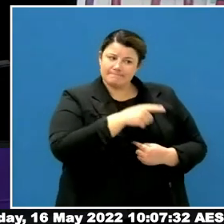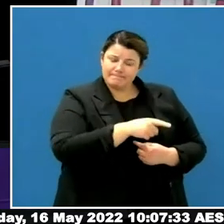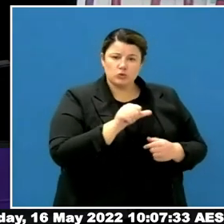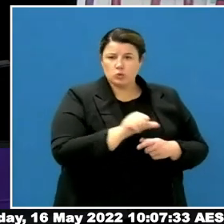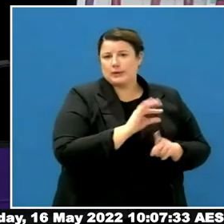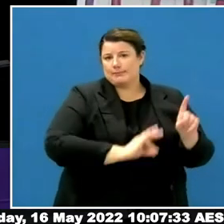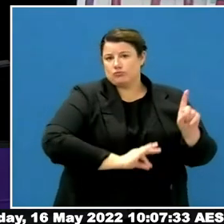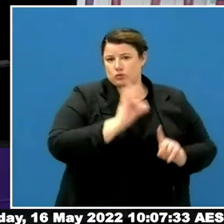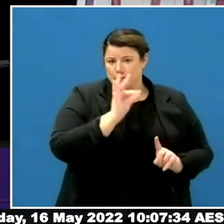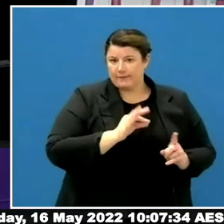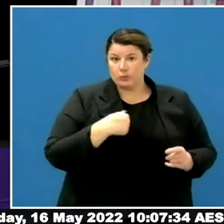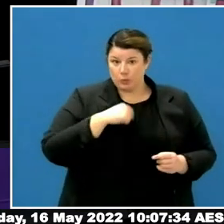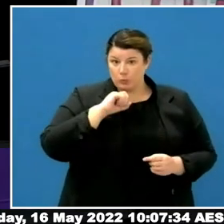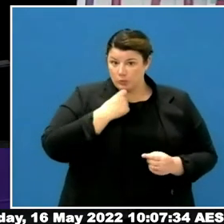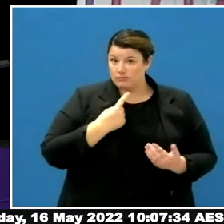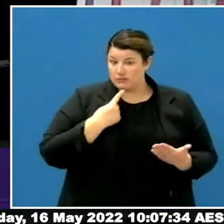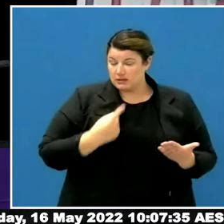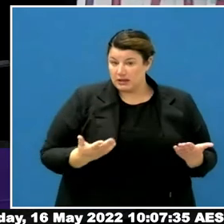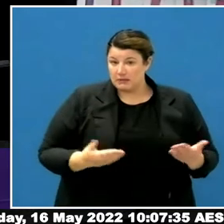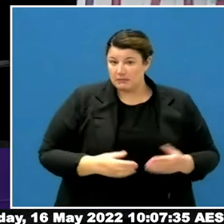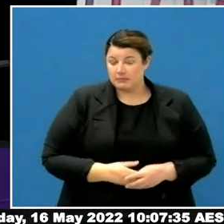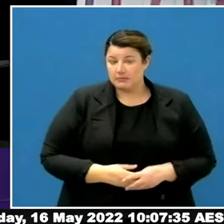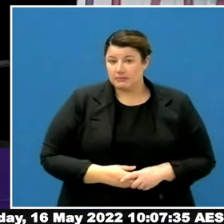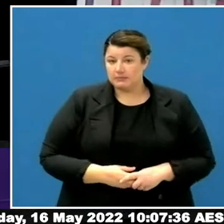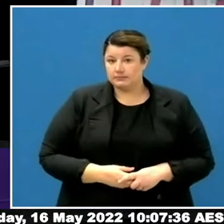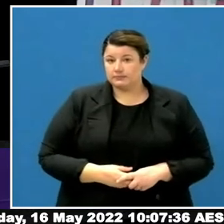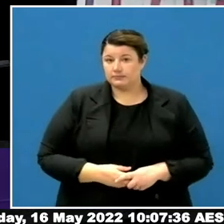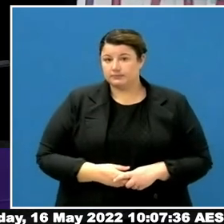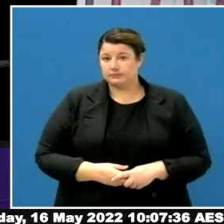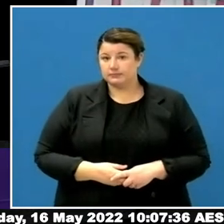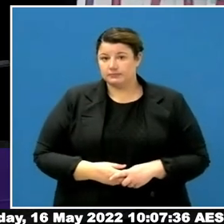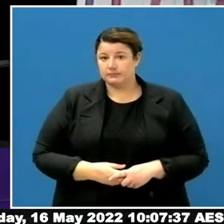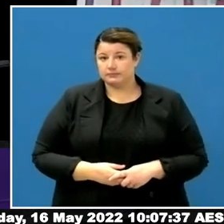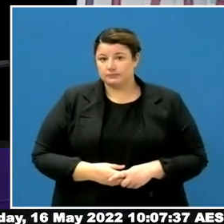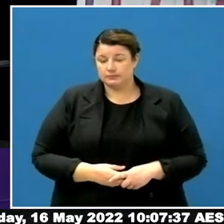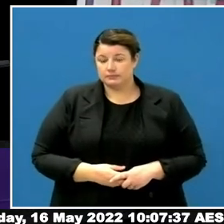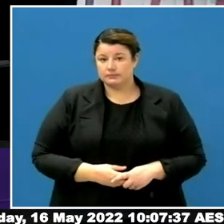of people with disability for whom that service provider provides services or